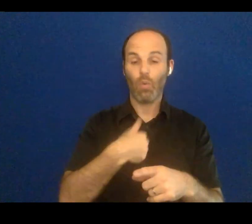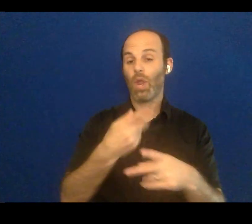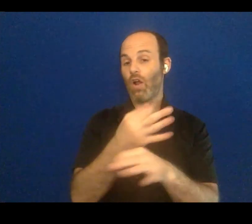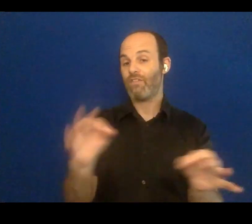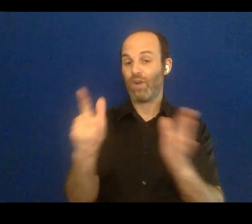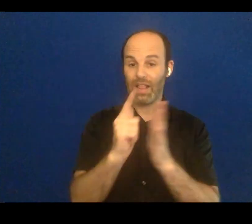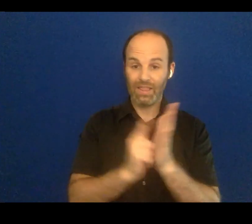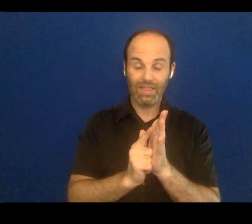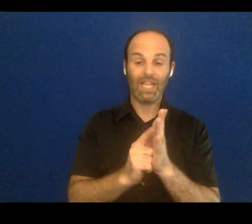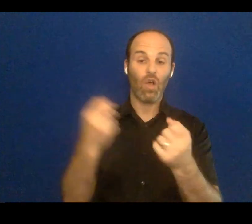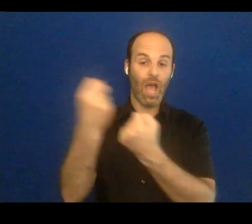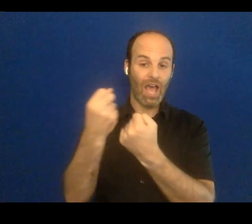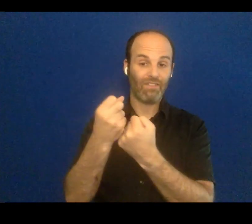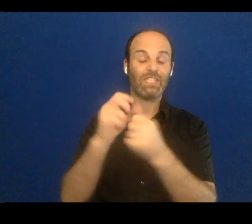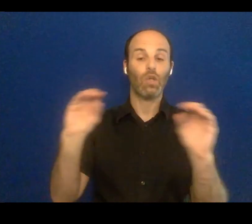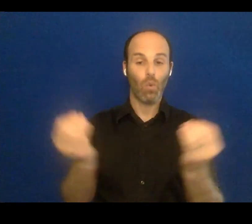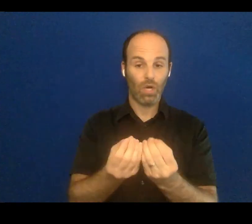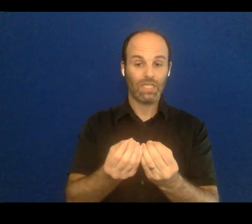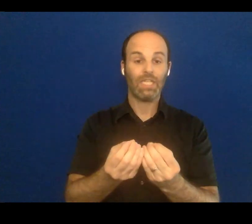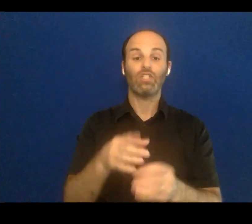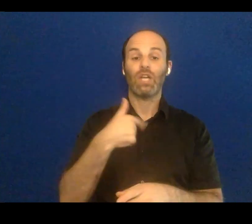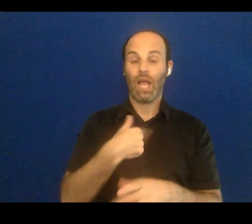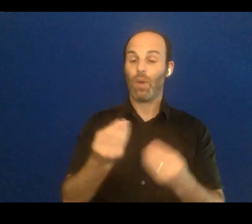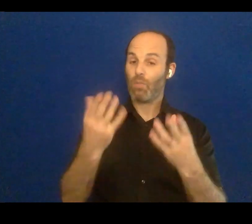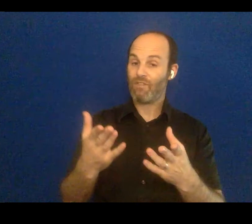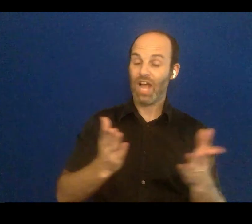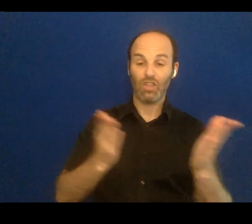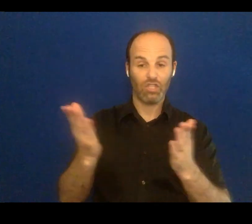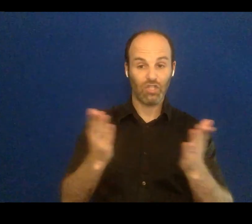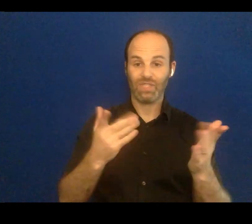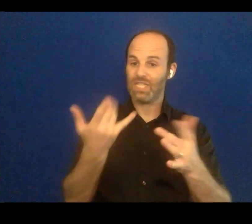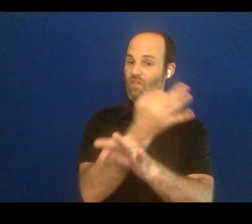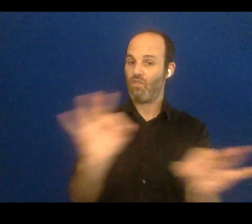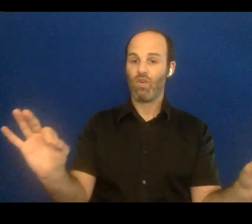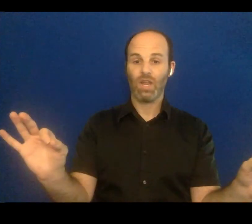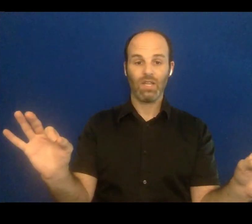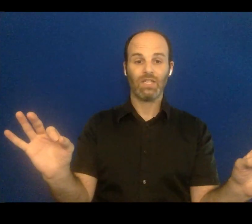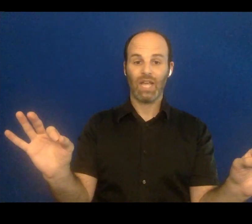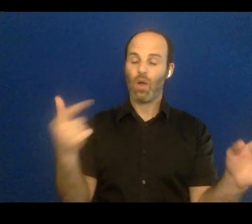WE ARE A FREE ADVOCACY ORGANIZATION AND WE PROVIDE SERVICES FREE OF CHARGE AND WE